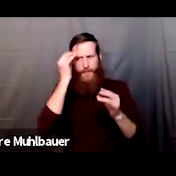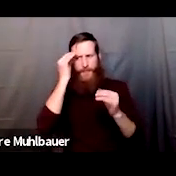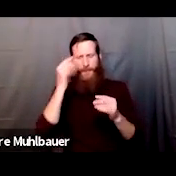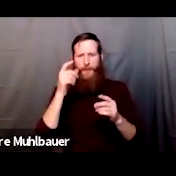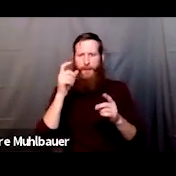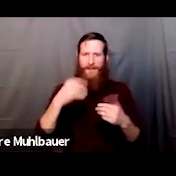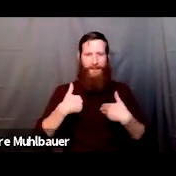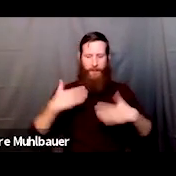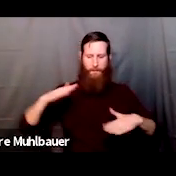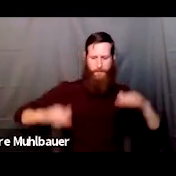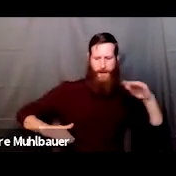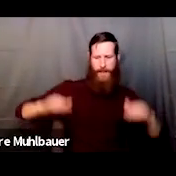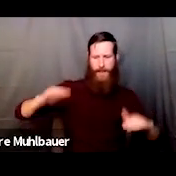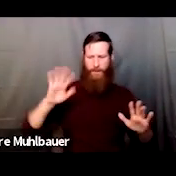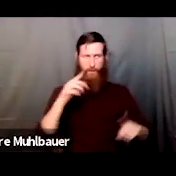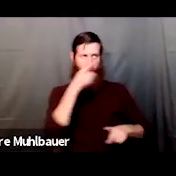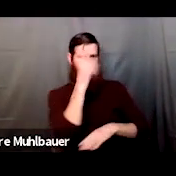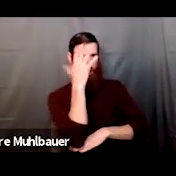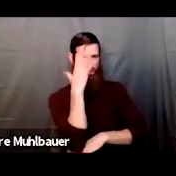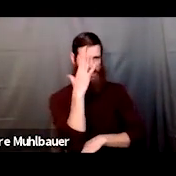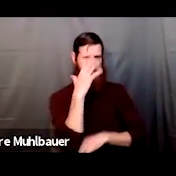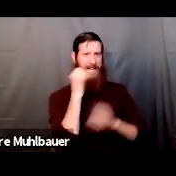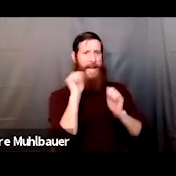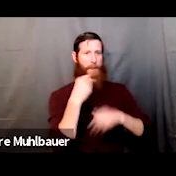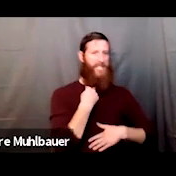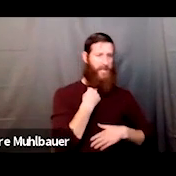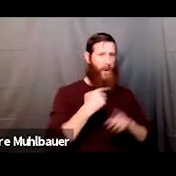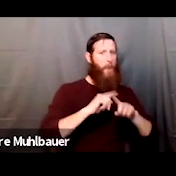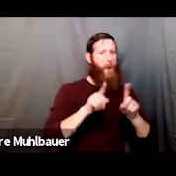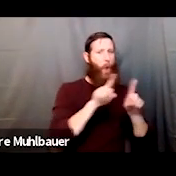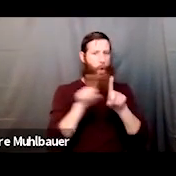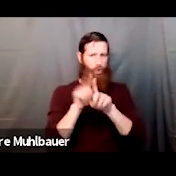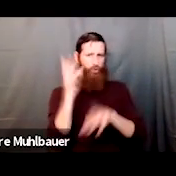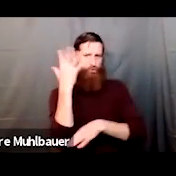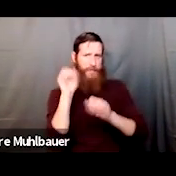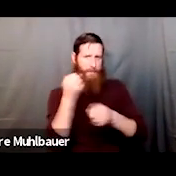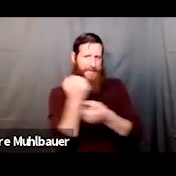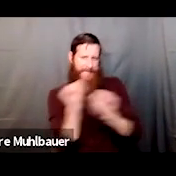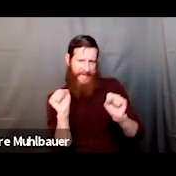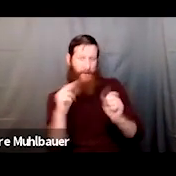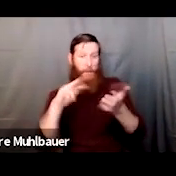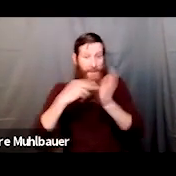You're having to say "trees are terrain traps" but trees can also be a "safe zone", means that you are thinking about the right things.